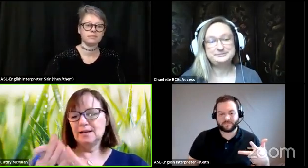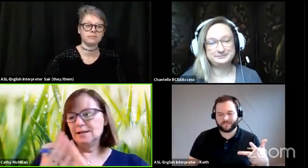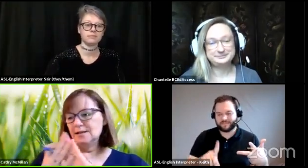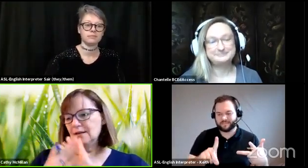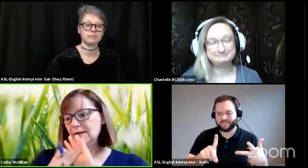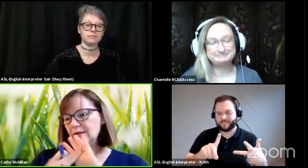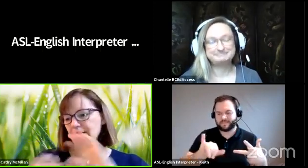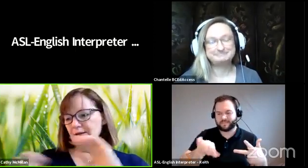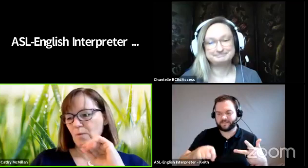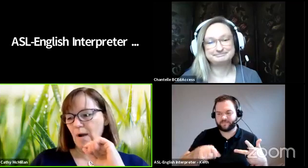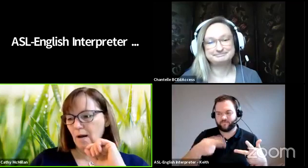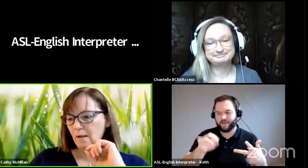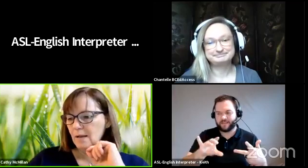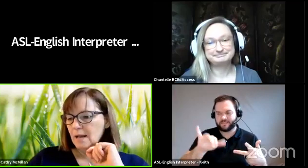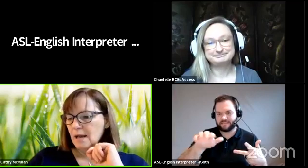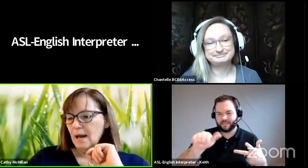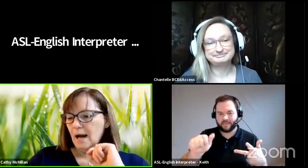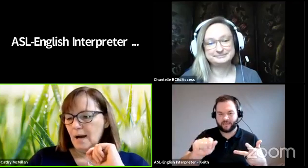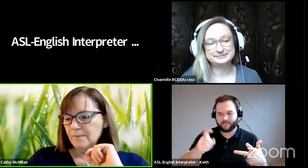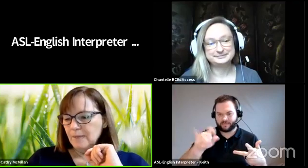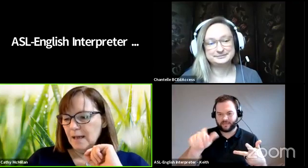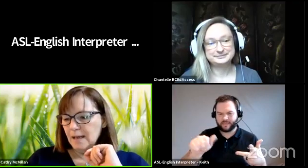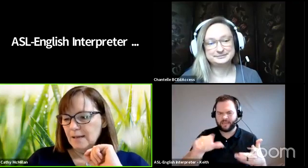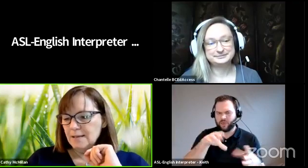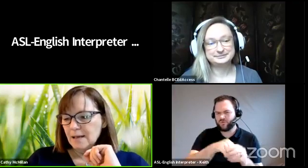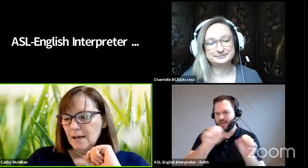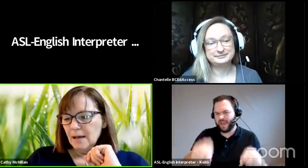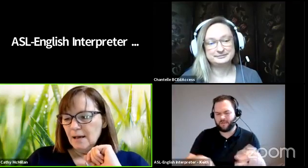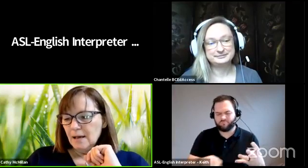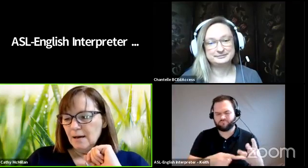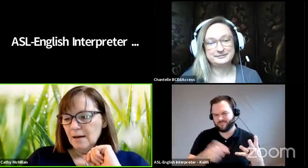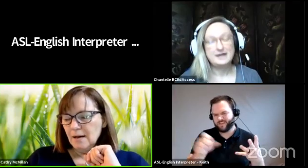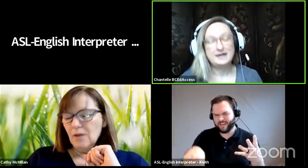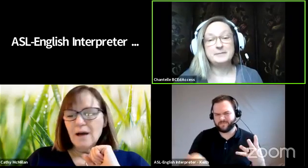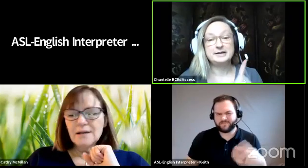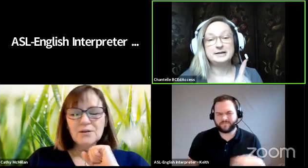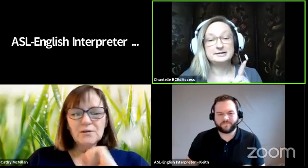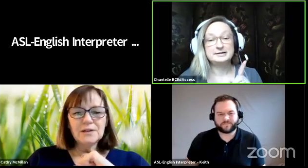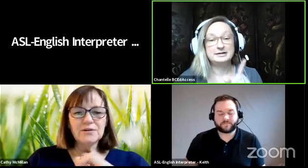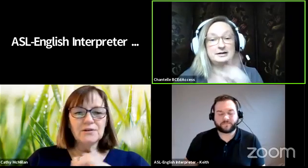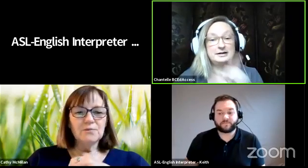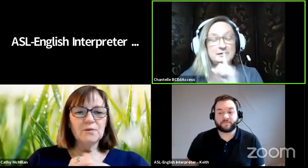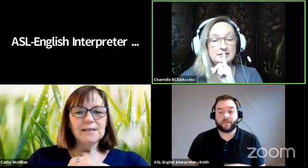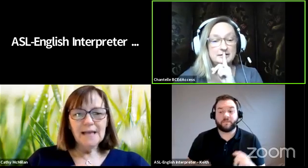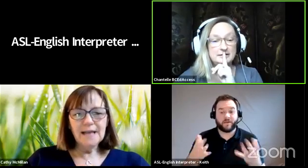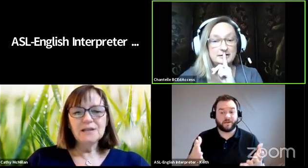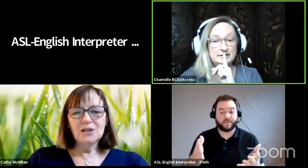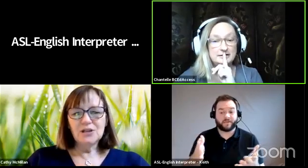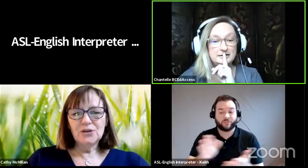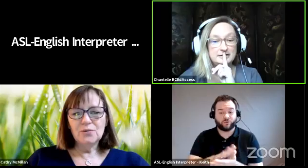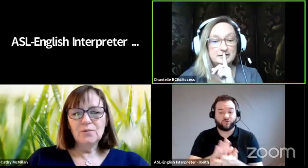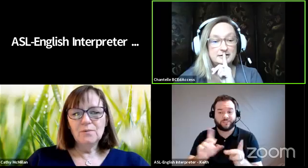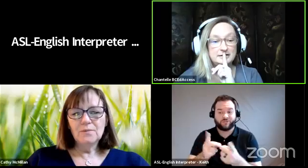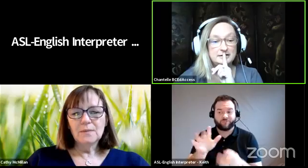But you can throw But you can throw dyspraxia. into there as well. And.